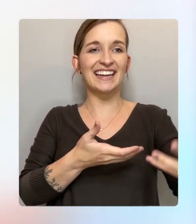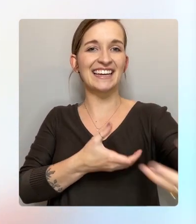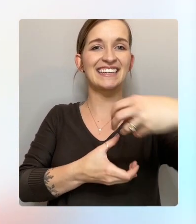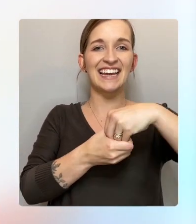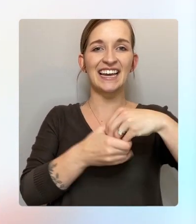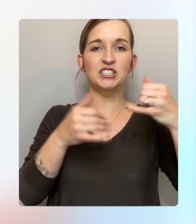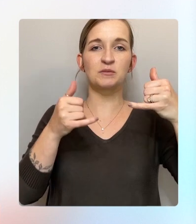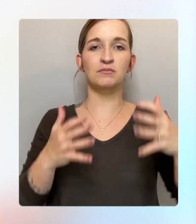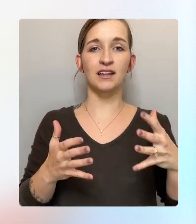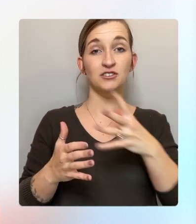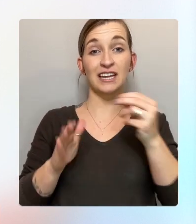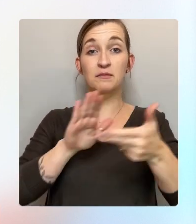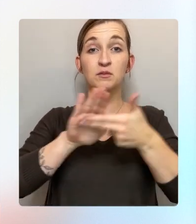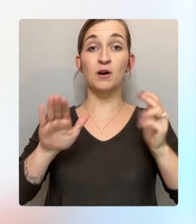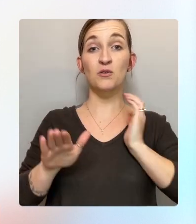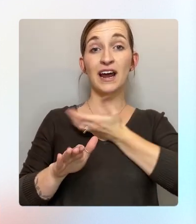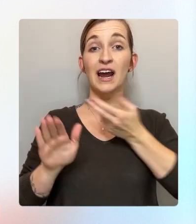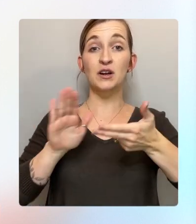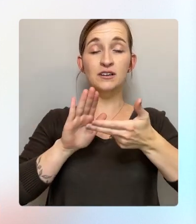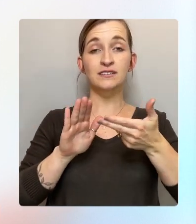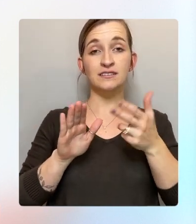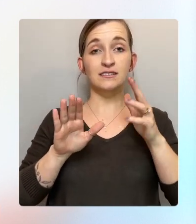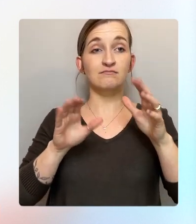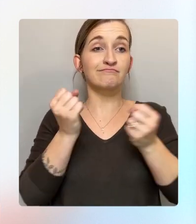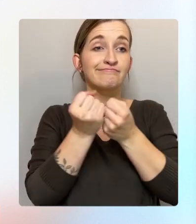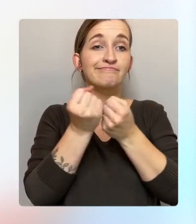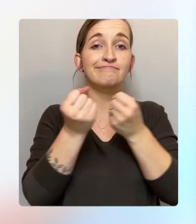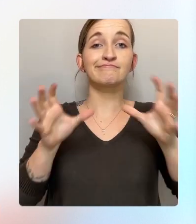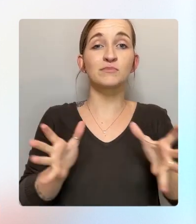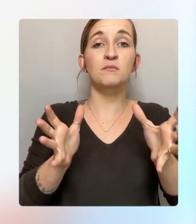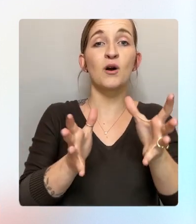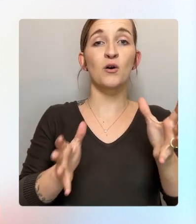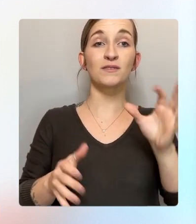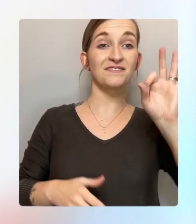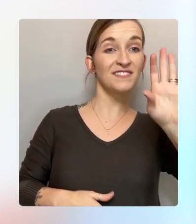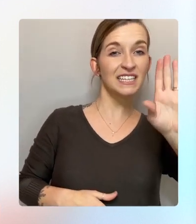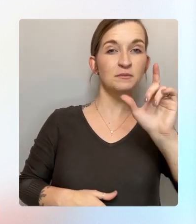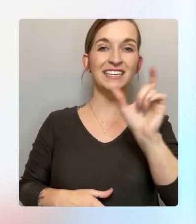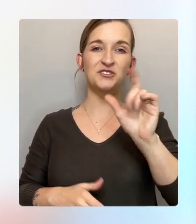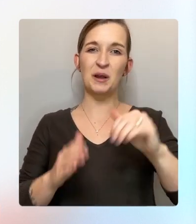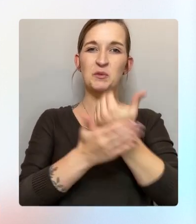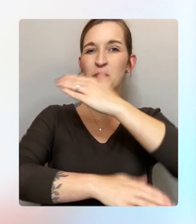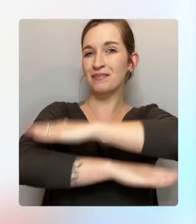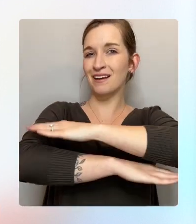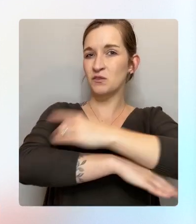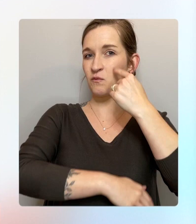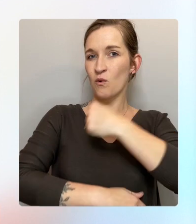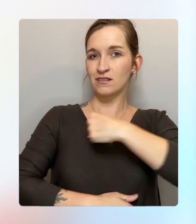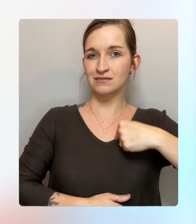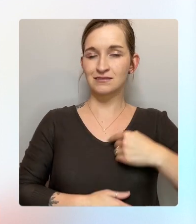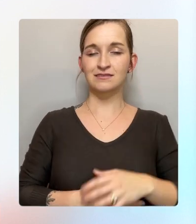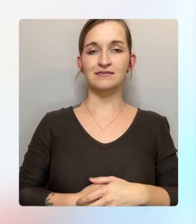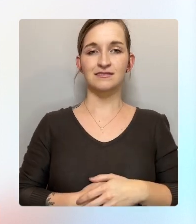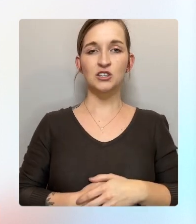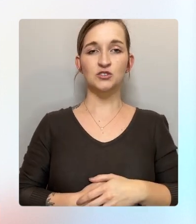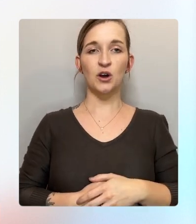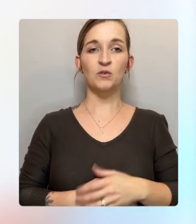As we use all of the tools we mentioned today, we always track impact using analytics. Analytics allows us to understand